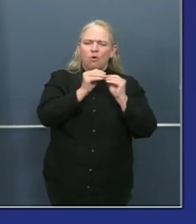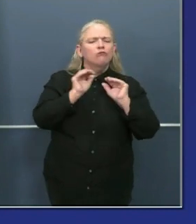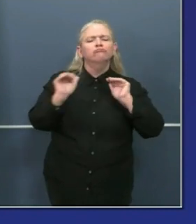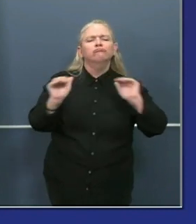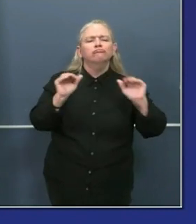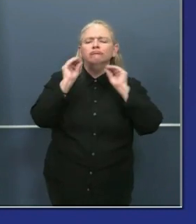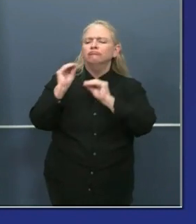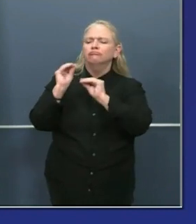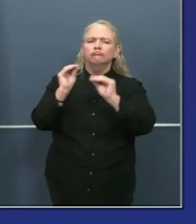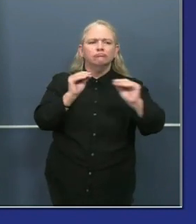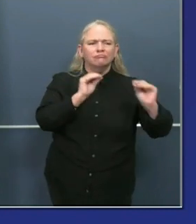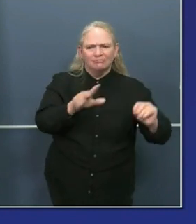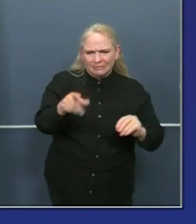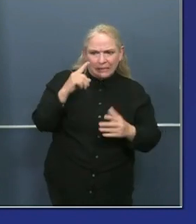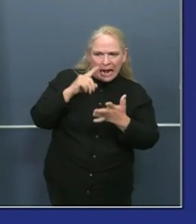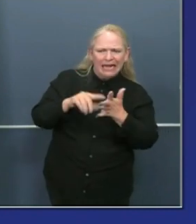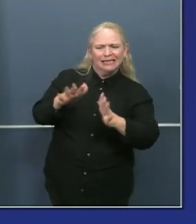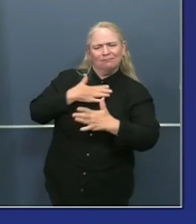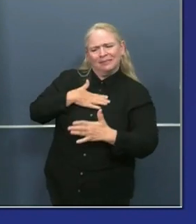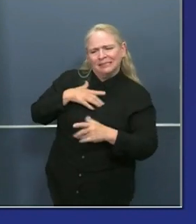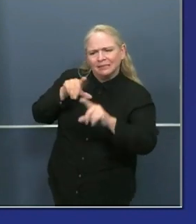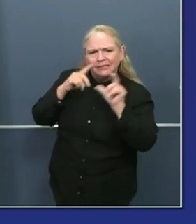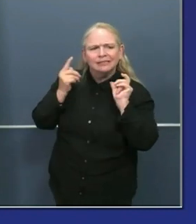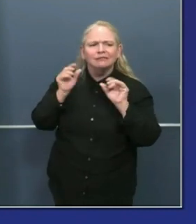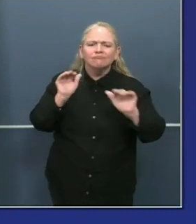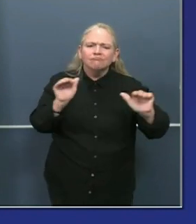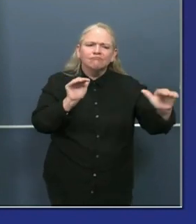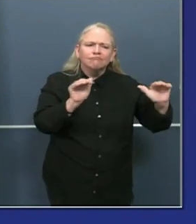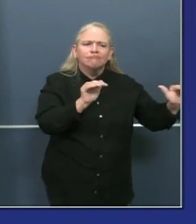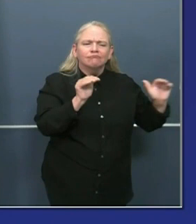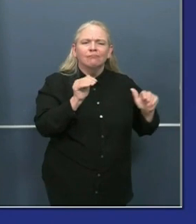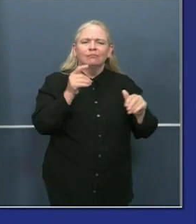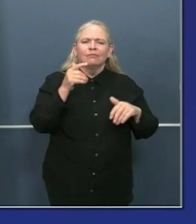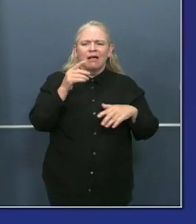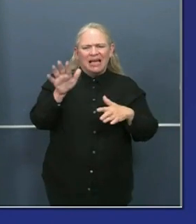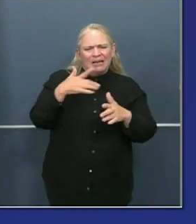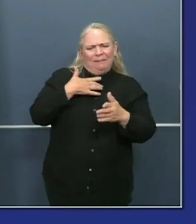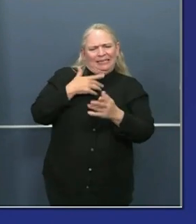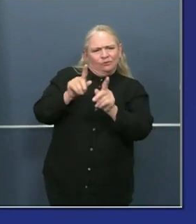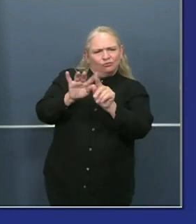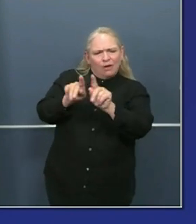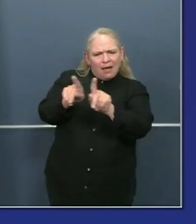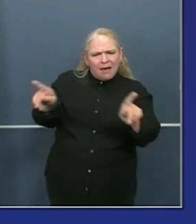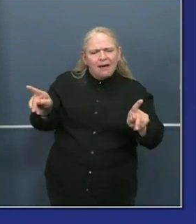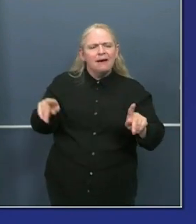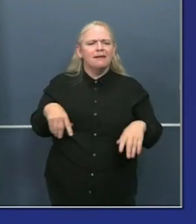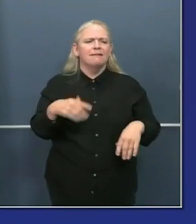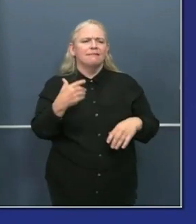WE ARE REQUESTING LOCAL MASK REQUIREMENTS AND THE LIKE. AS YOU SAW FROM WEST HOLLYWOOD, SANTA MONICA AND OTHERS NOTABLY WE ARE STEPPING UP THE ENFORCEMENT USING LOCAL LAW